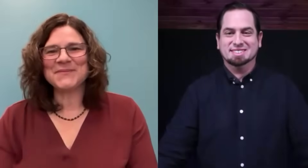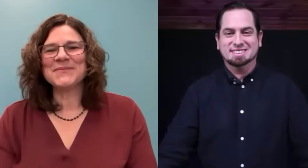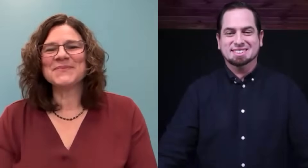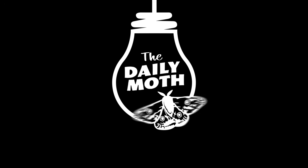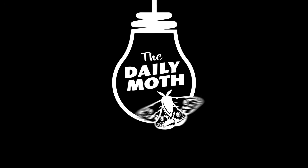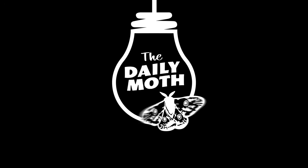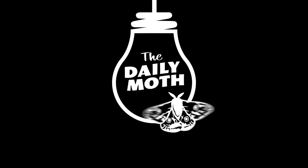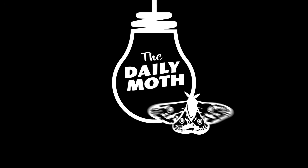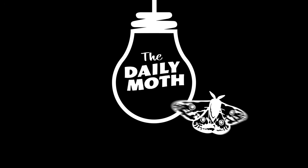Thank you.